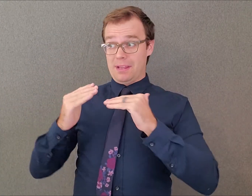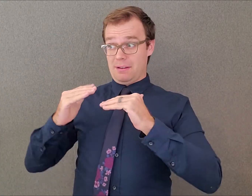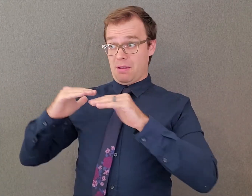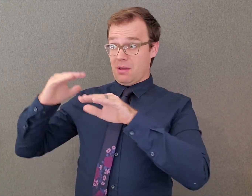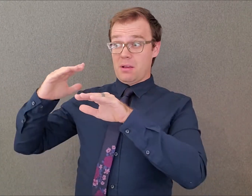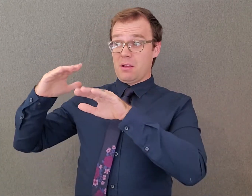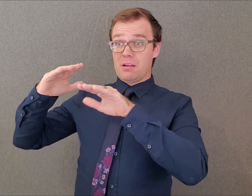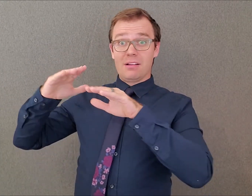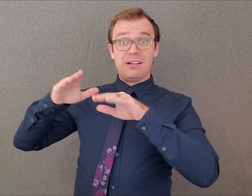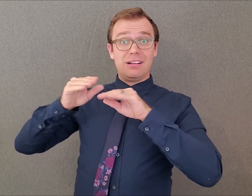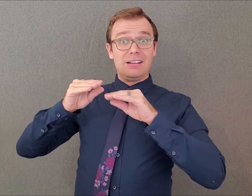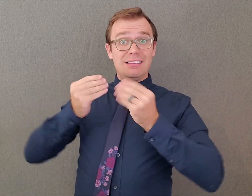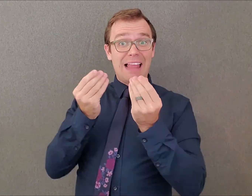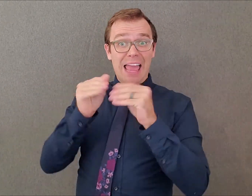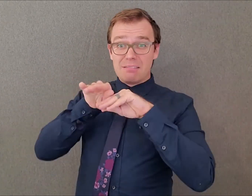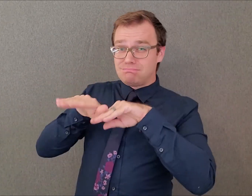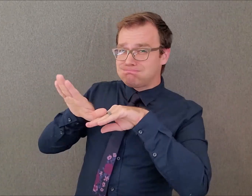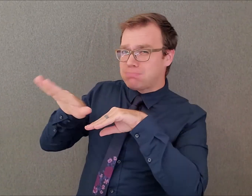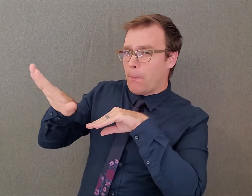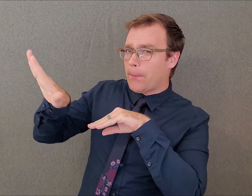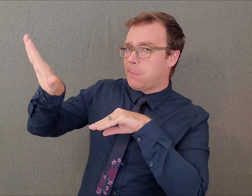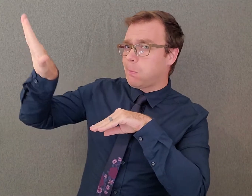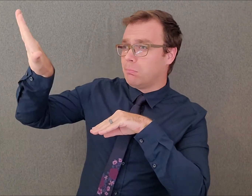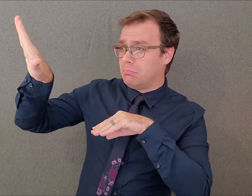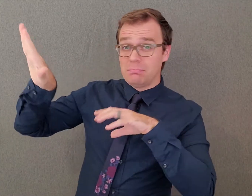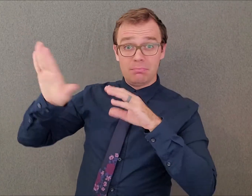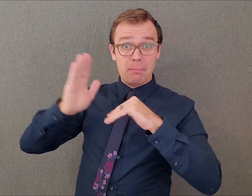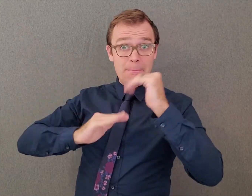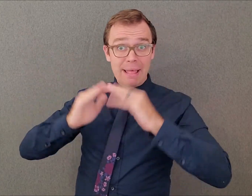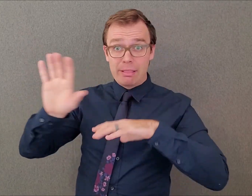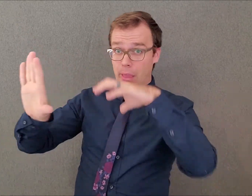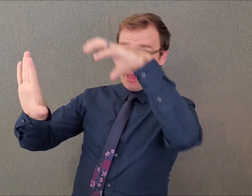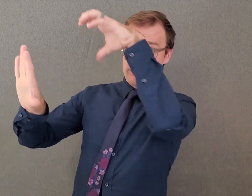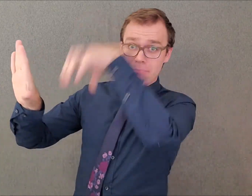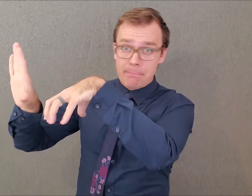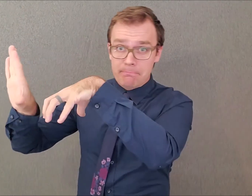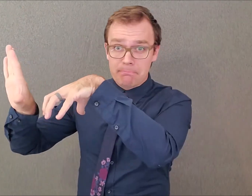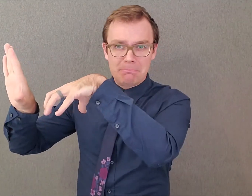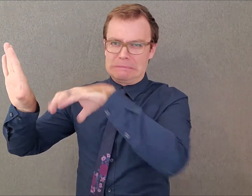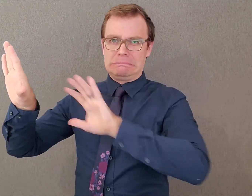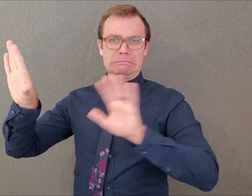do not build near steep slopes, close to mountain edges,